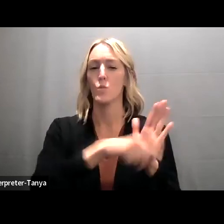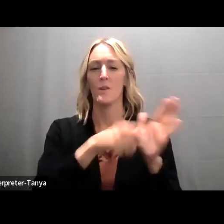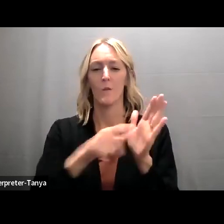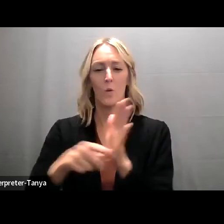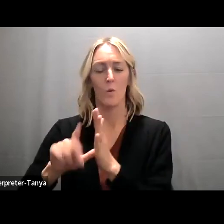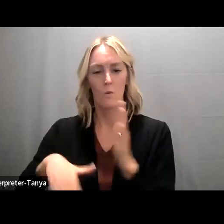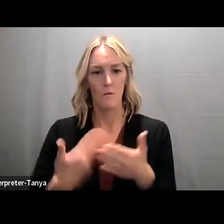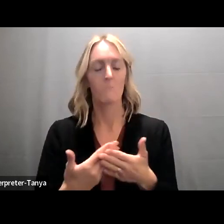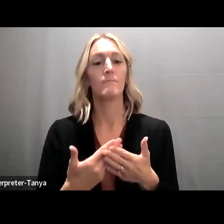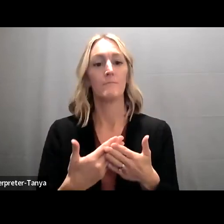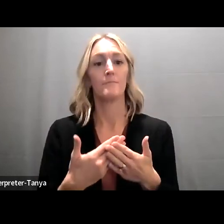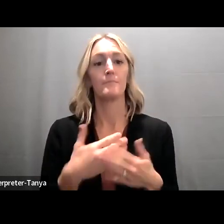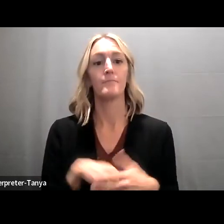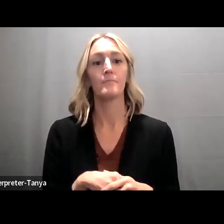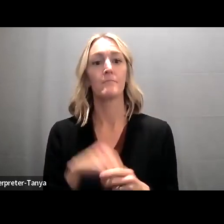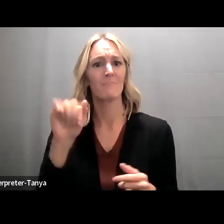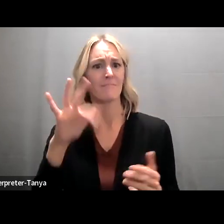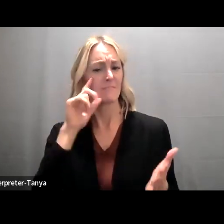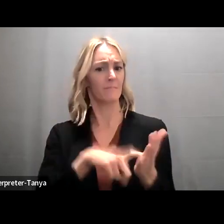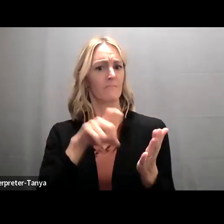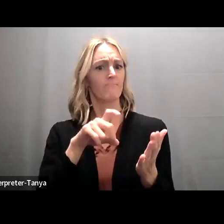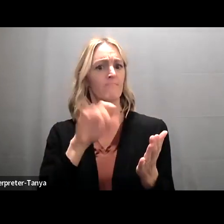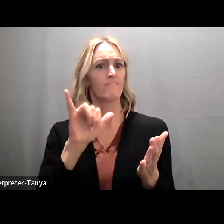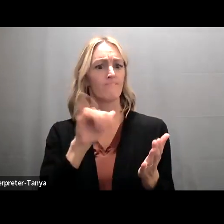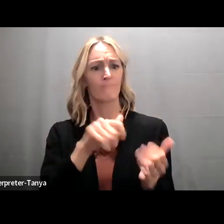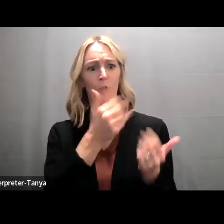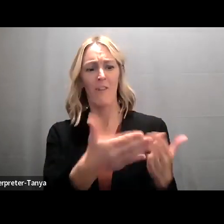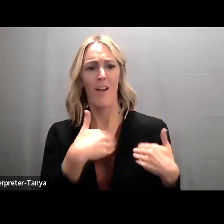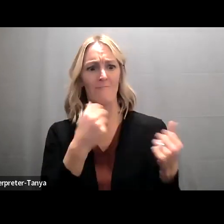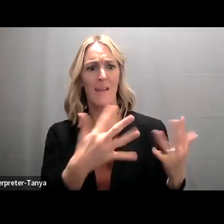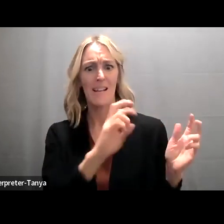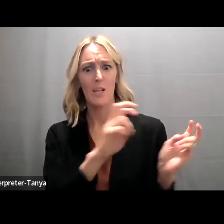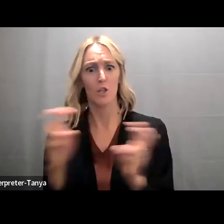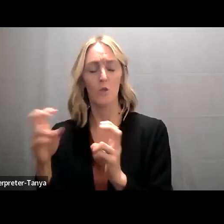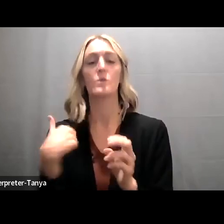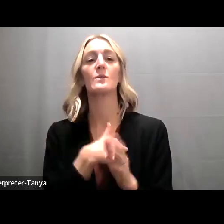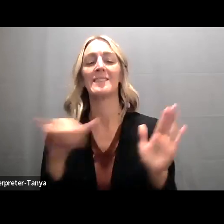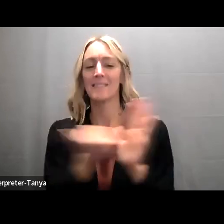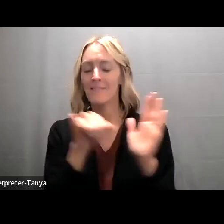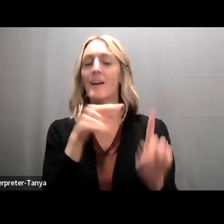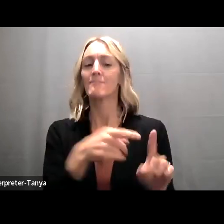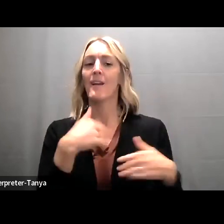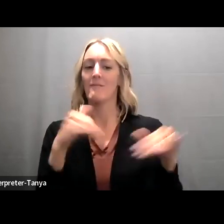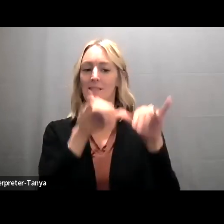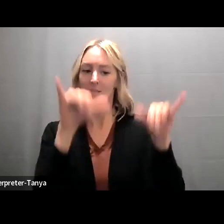And when we see that provider haves issues across the board we're identifying that there are a systemic issues in that state.